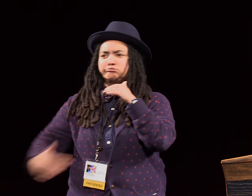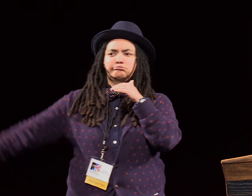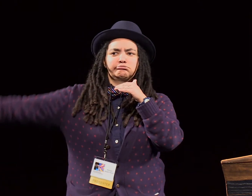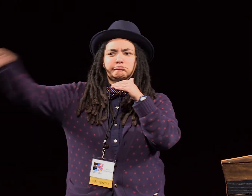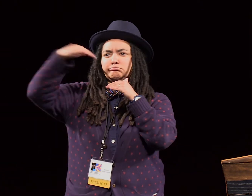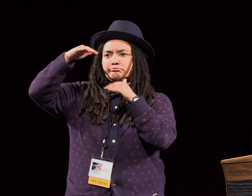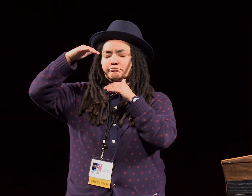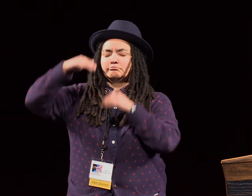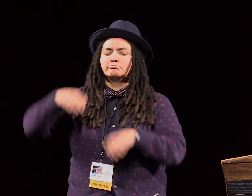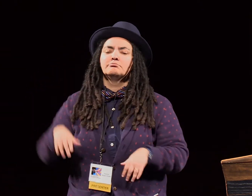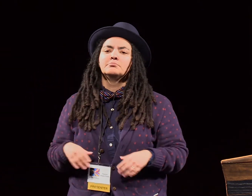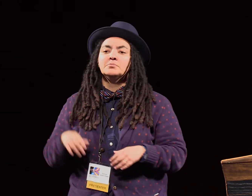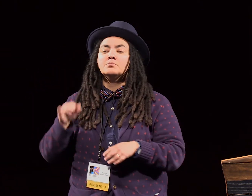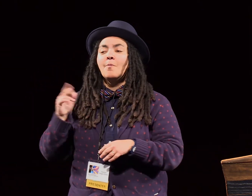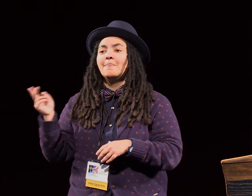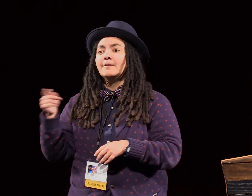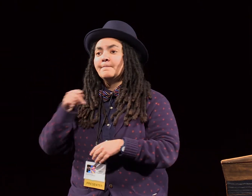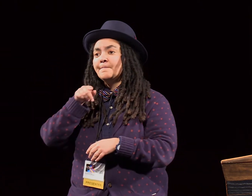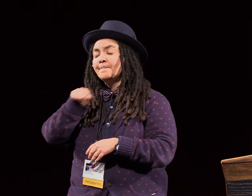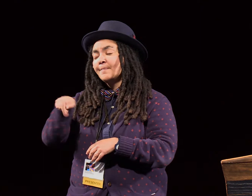It's hyper femininity. Over the top.